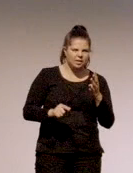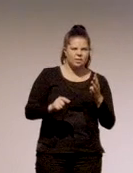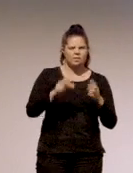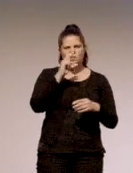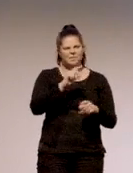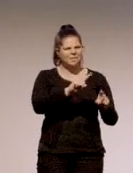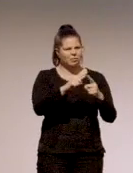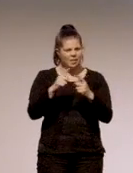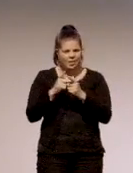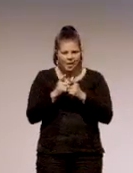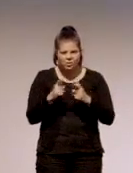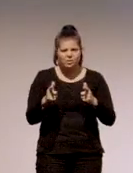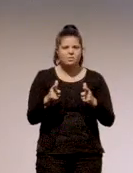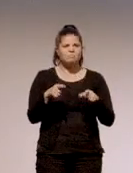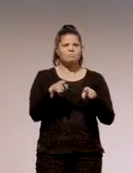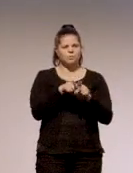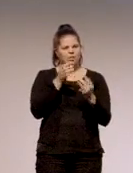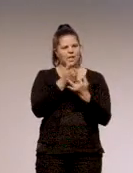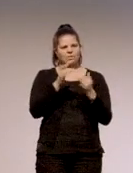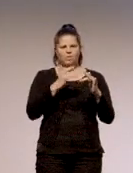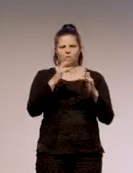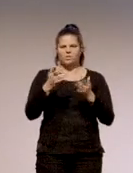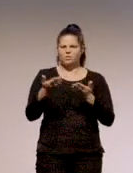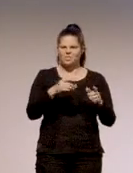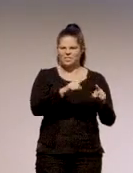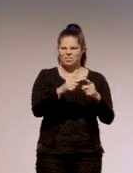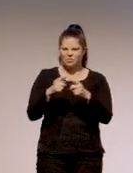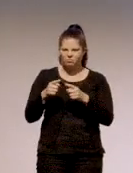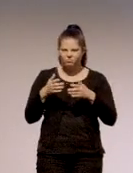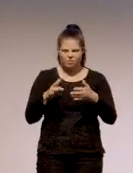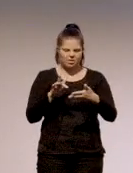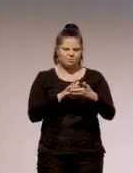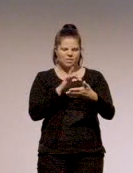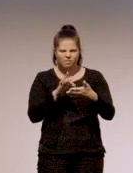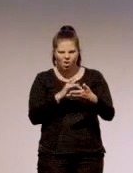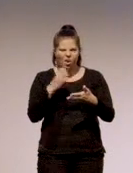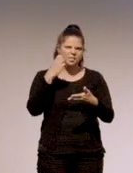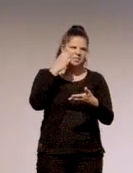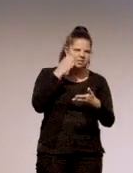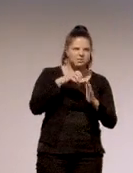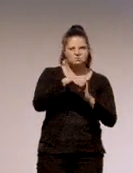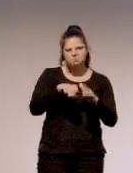access online services in different ways on different devices from different locations right around South Australia.